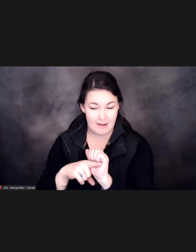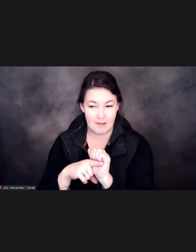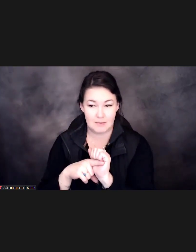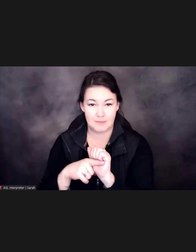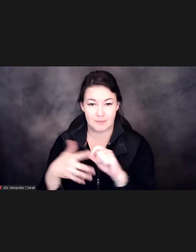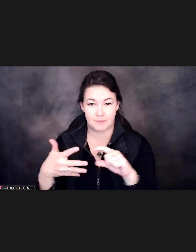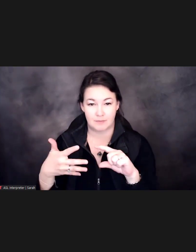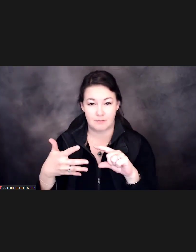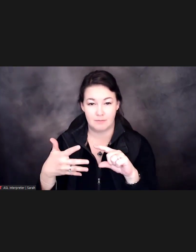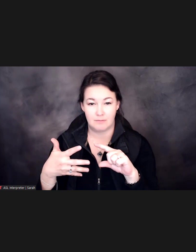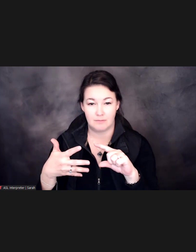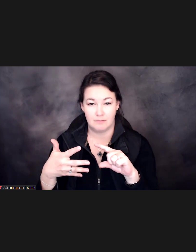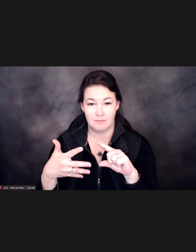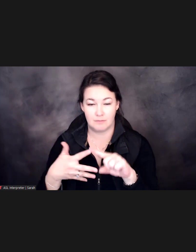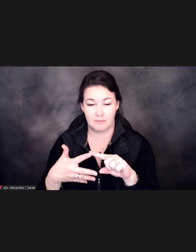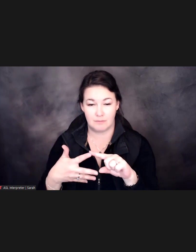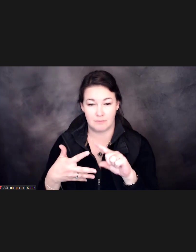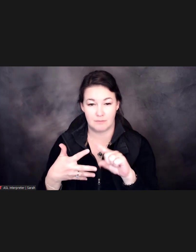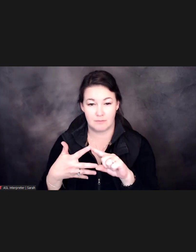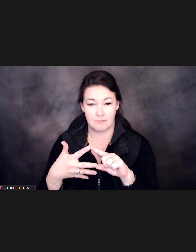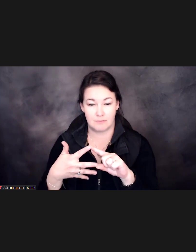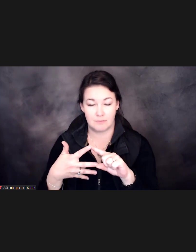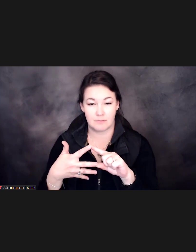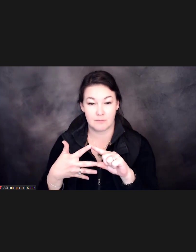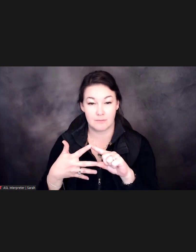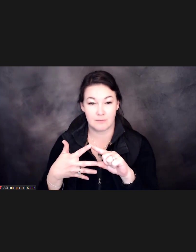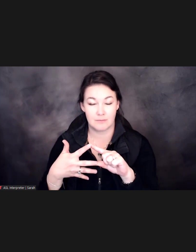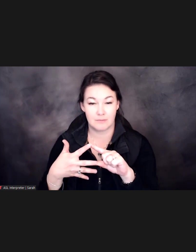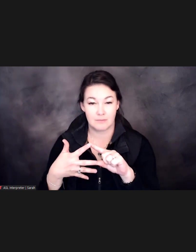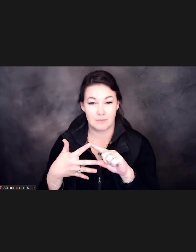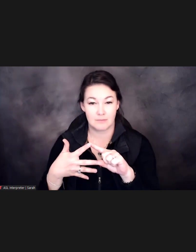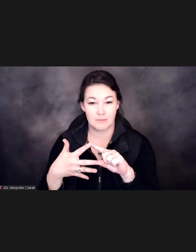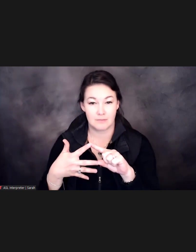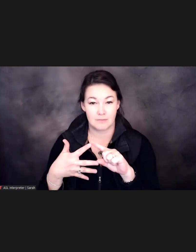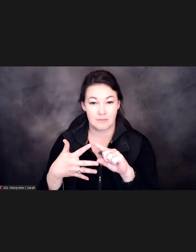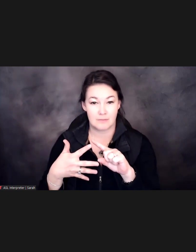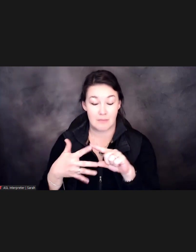you know know, which is, um, one of the most important pieces, but you